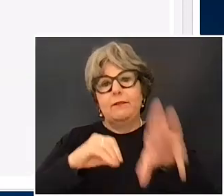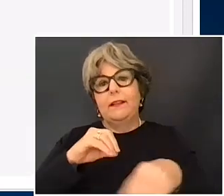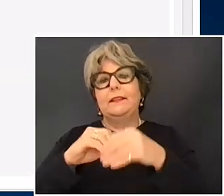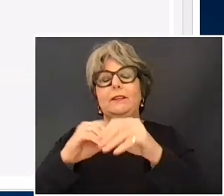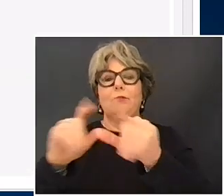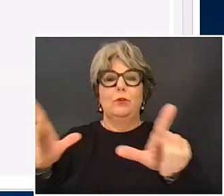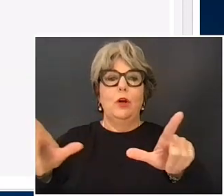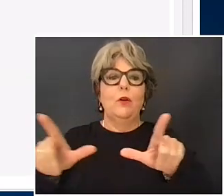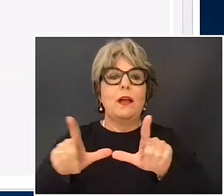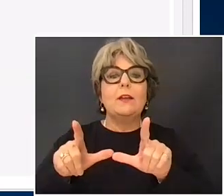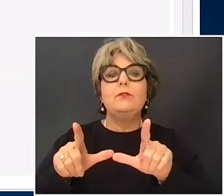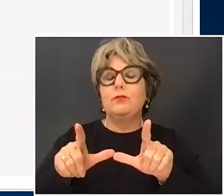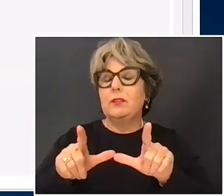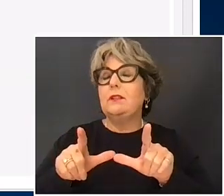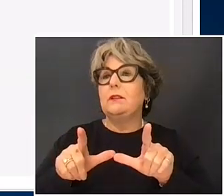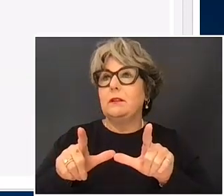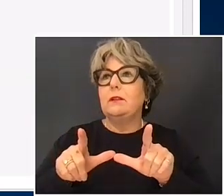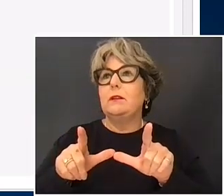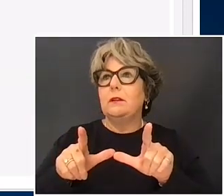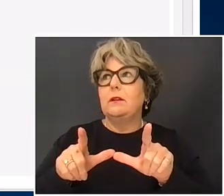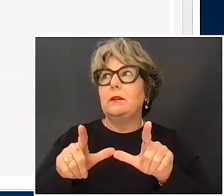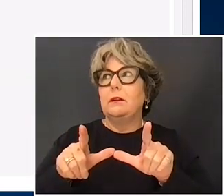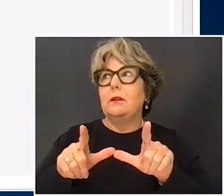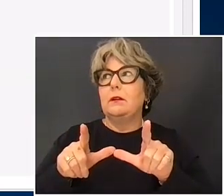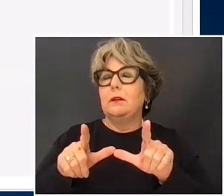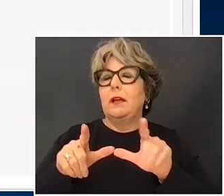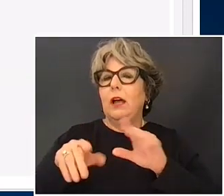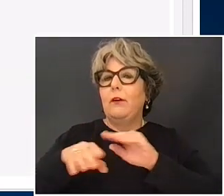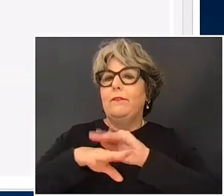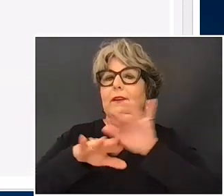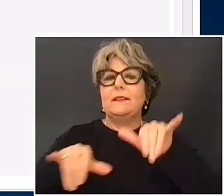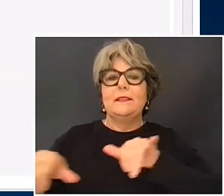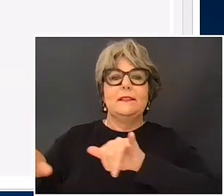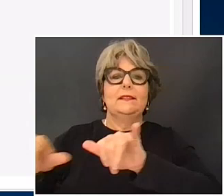it affects the standards meeting.